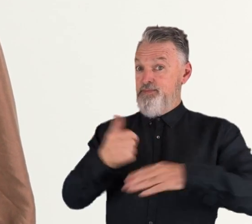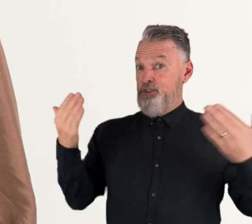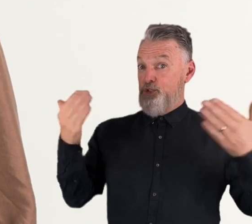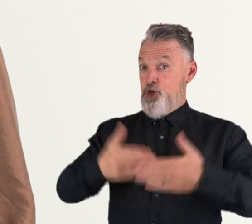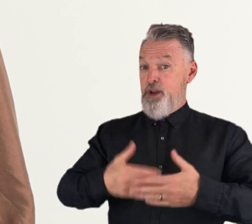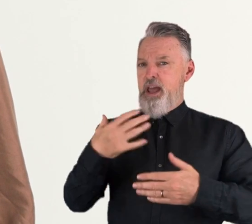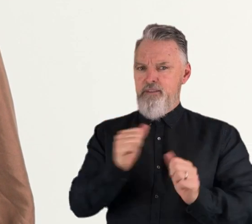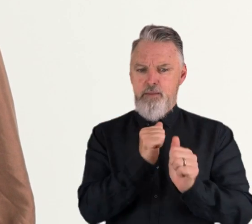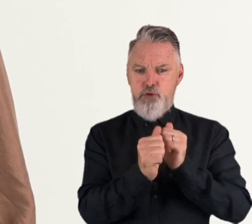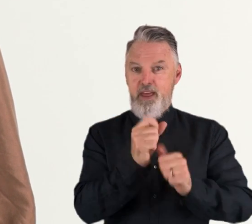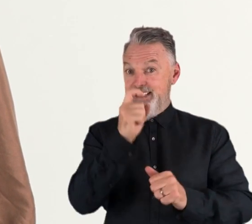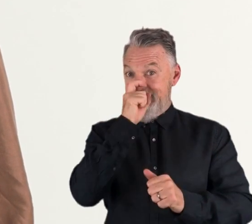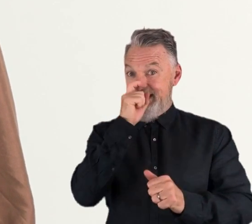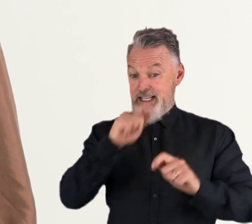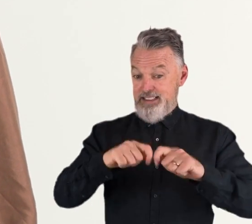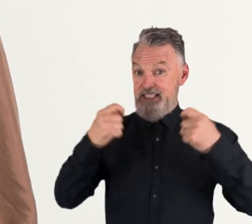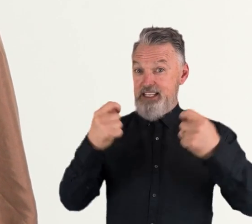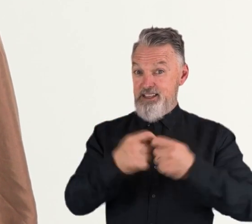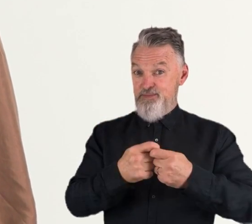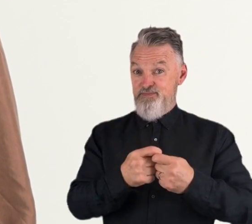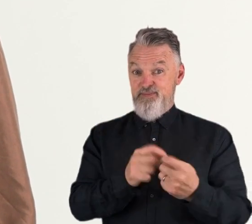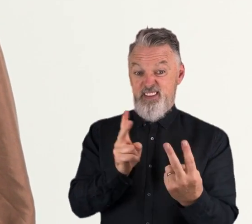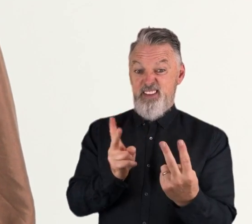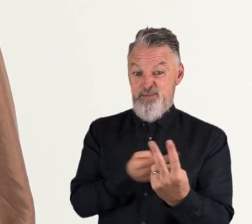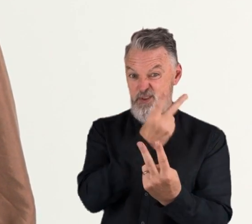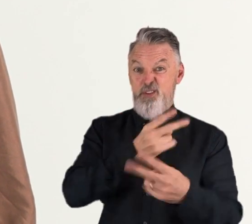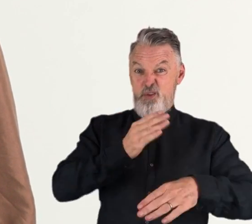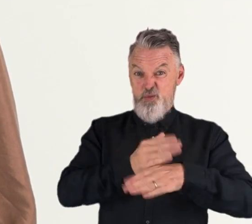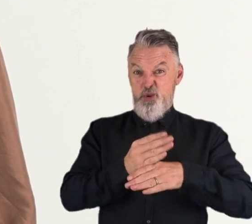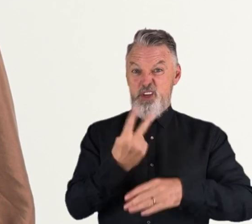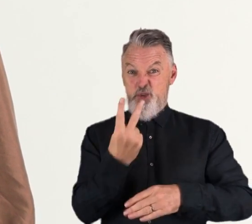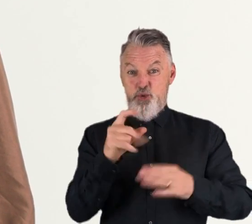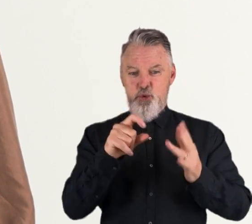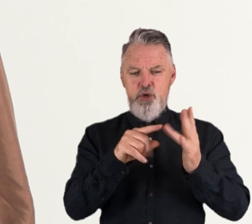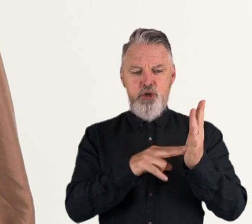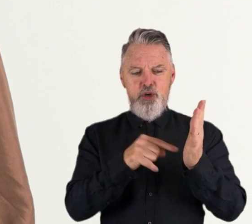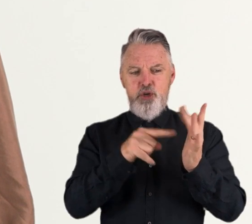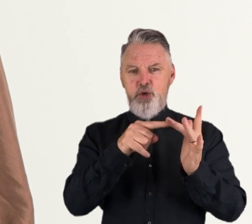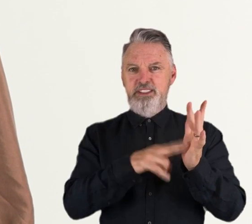we have a brother and sister duo who have been working across two continents to bring an exciting product to the market.